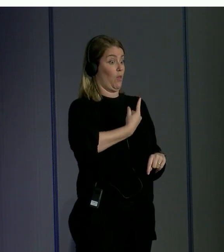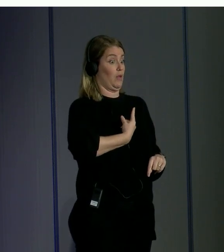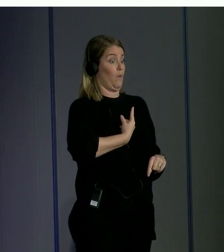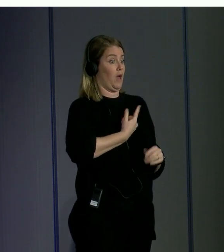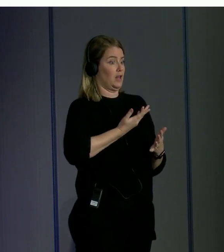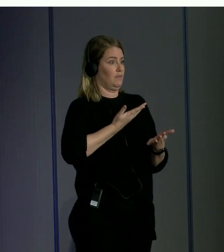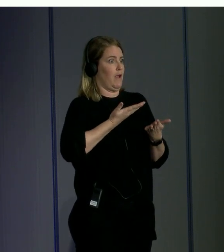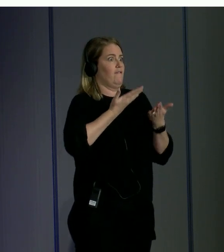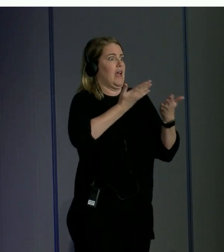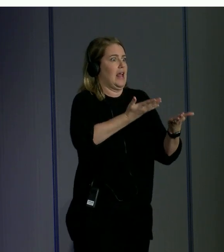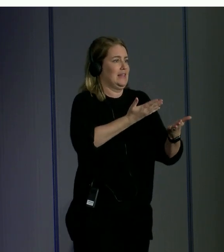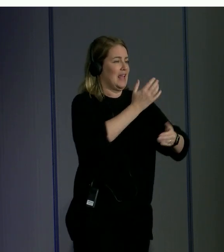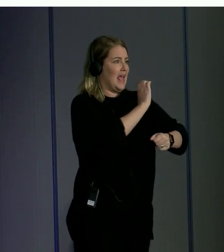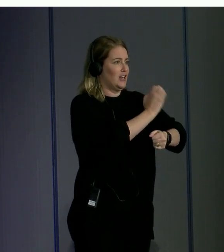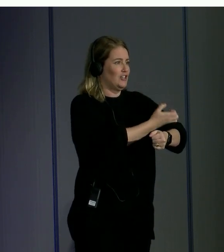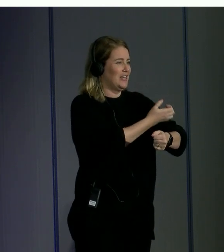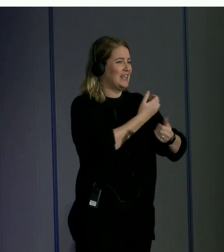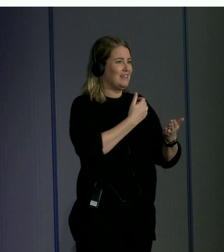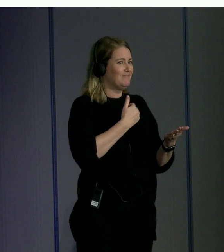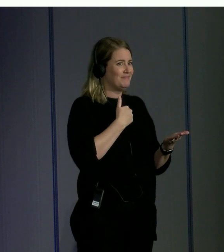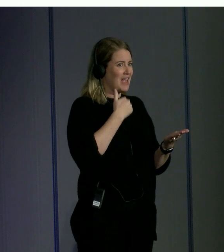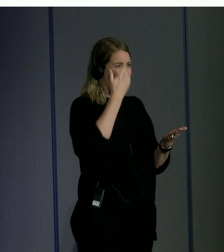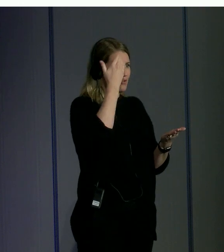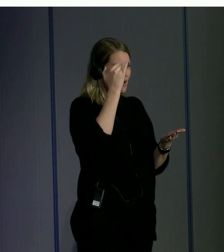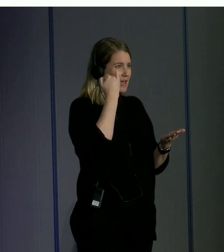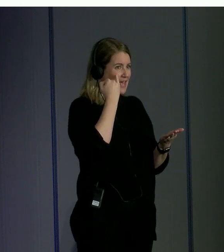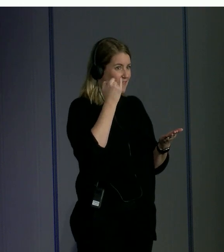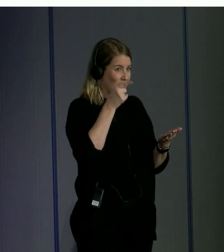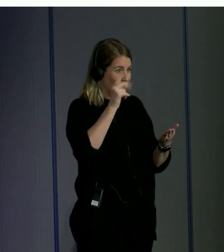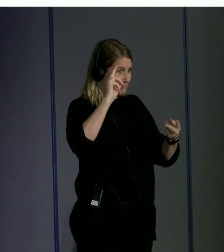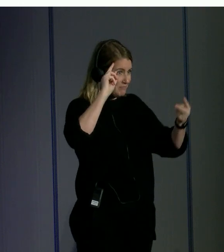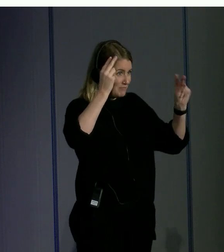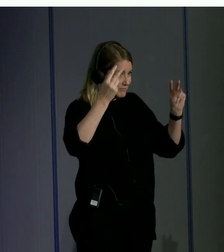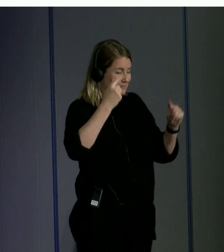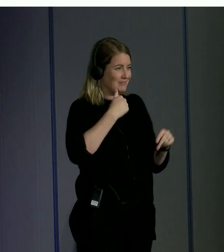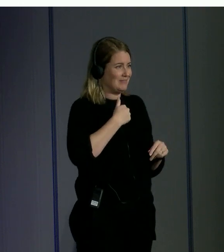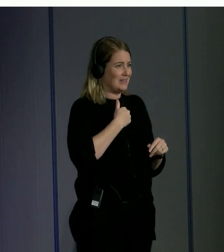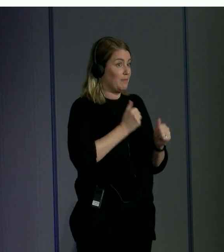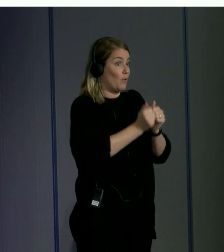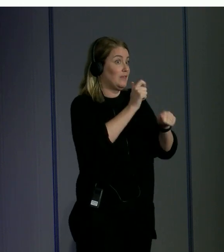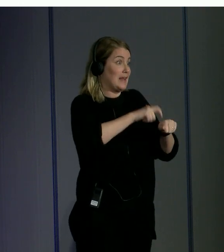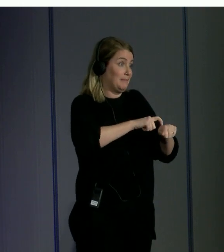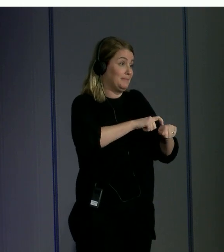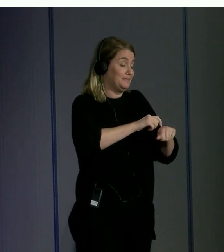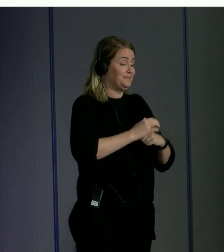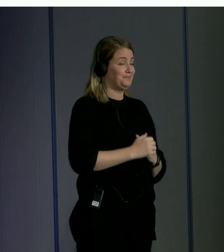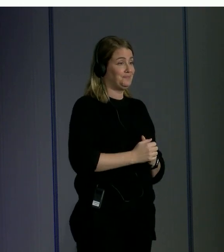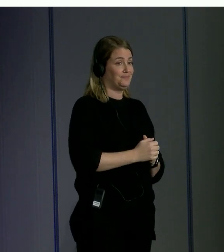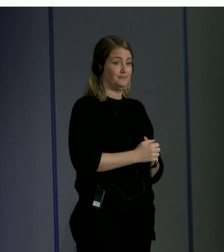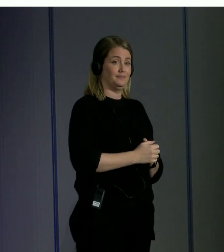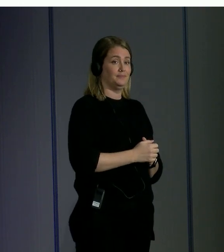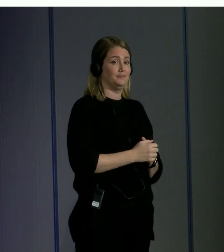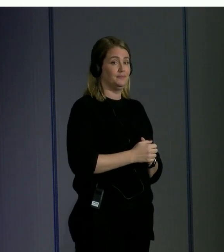energy, I don't know that I've been misunderstood most of the time.